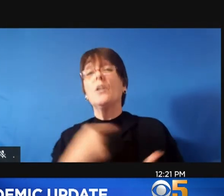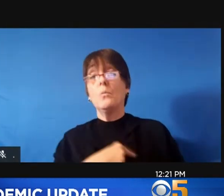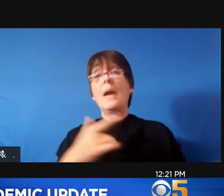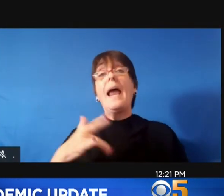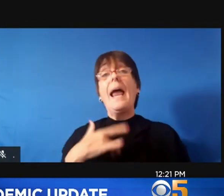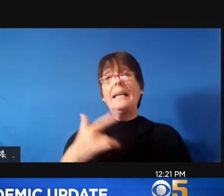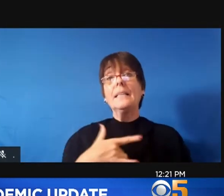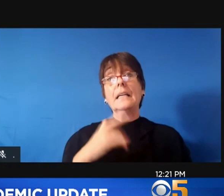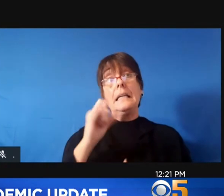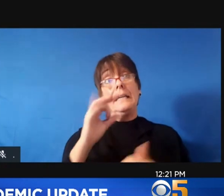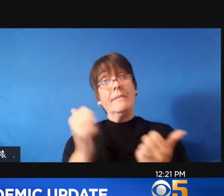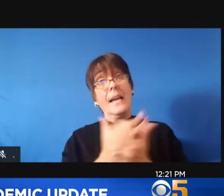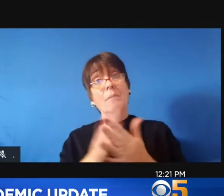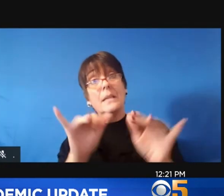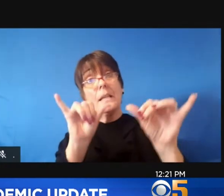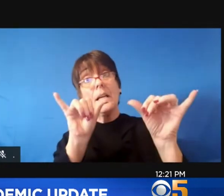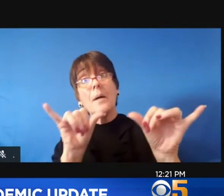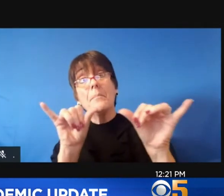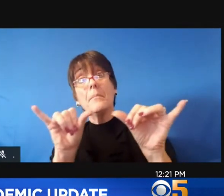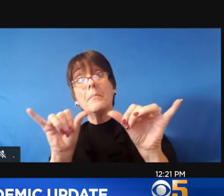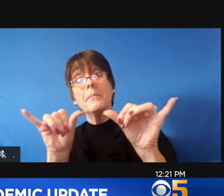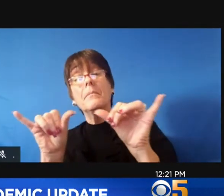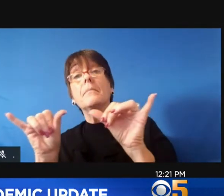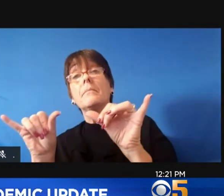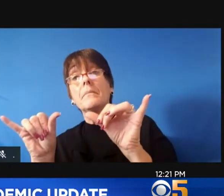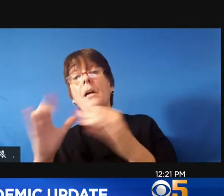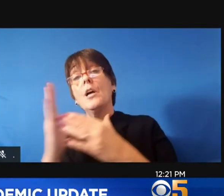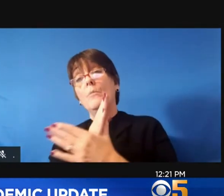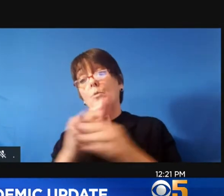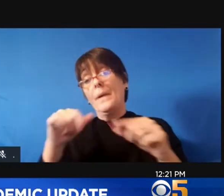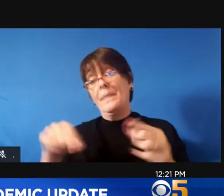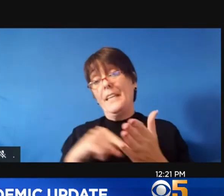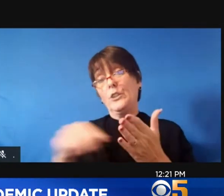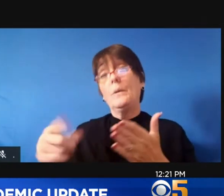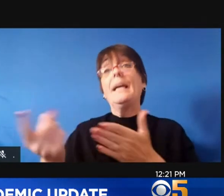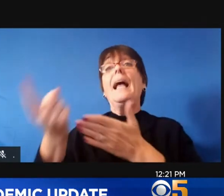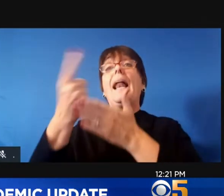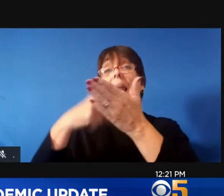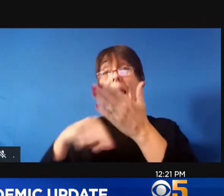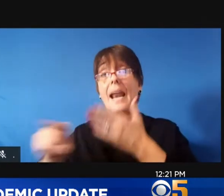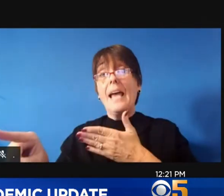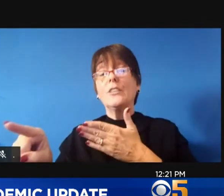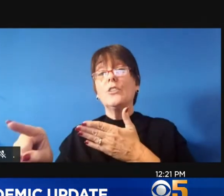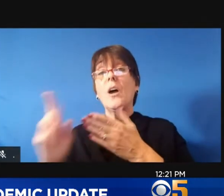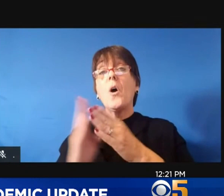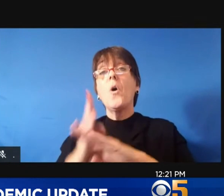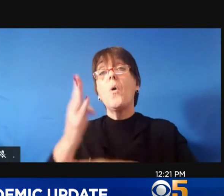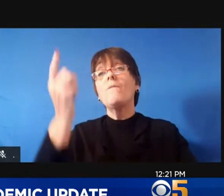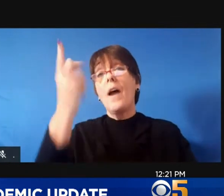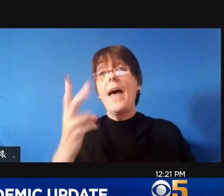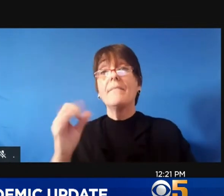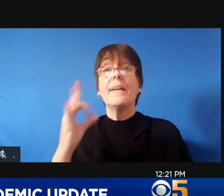COUNTIES MAY HAVE MISSED THEIR CURRENT TIER THRESHOLD THIS WEEK , WE ANTICIPATE IF THINGS STAY